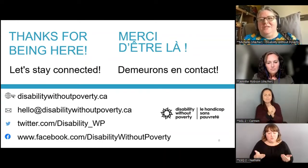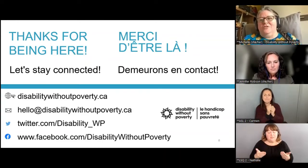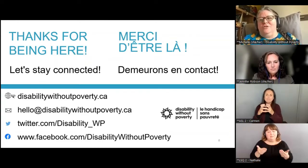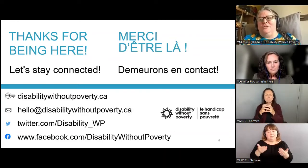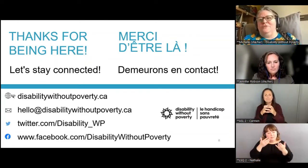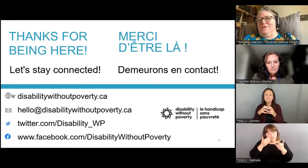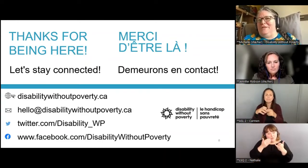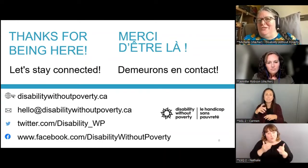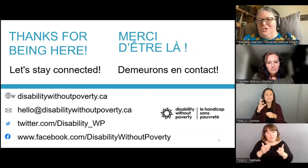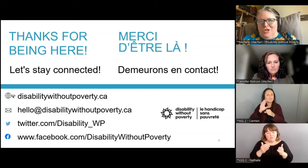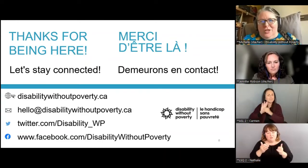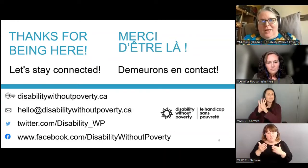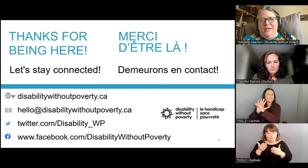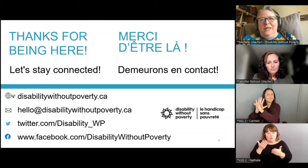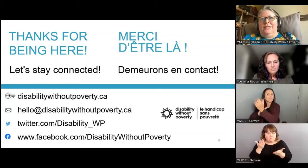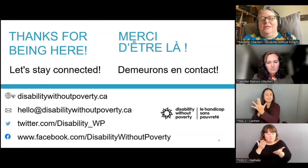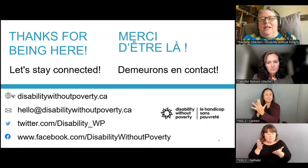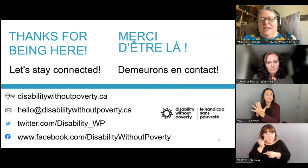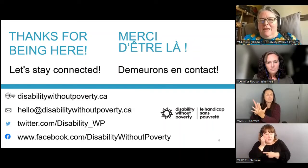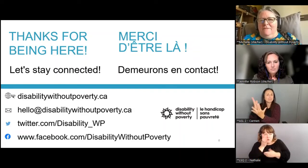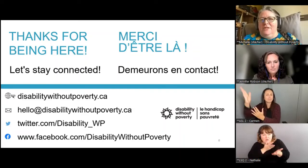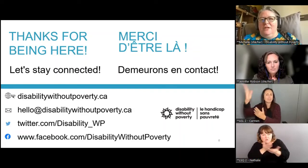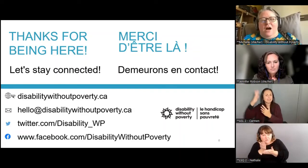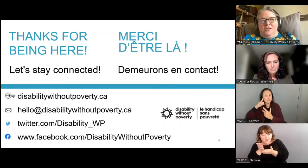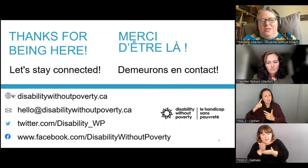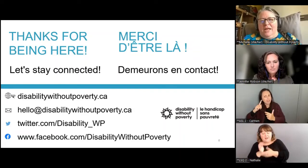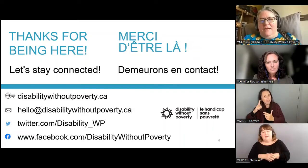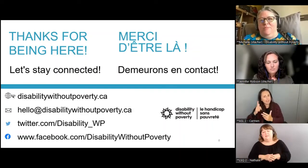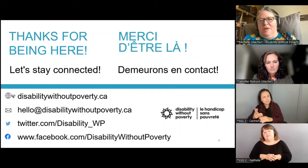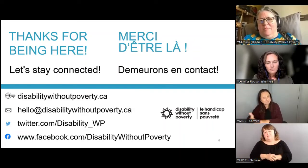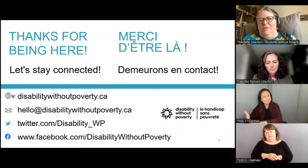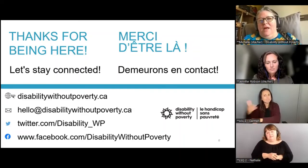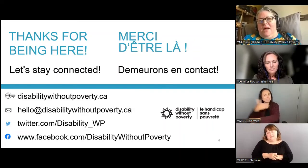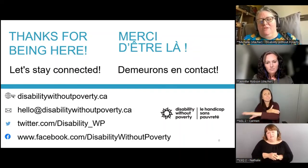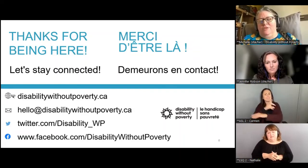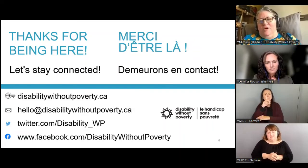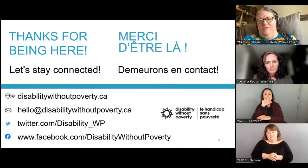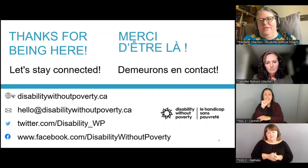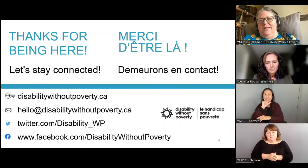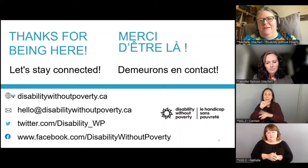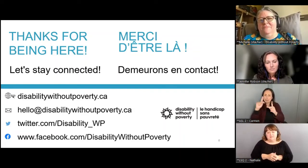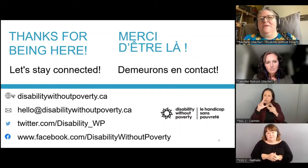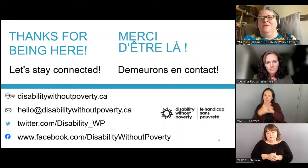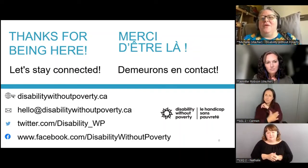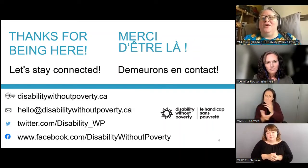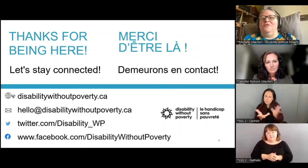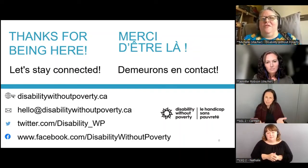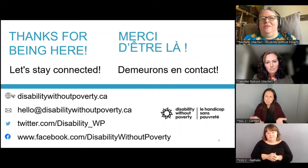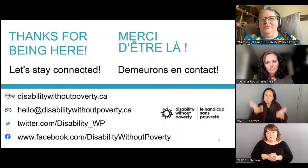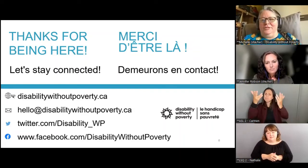COURSE OR THIS JOURNEY TO LIFT OUR DISABLED PEOPLE OUT OF POVERTY. THANK YOU VERY MUCH.